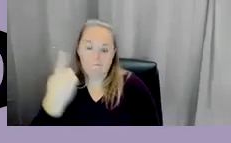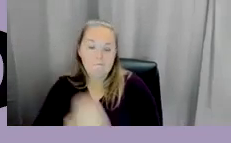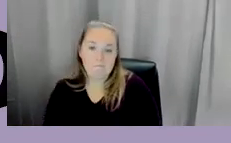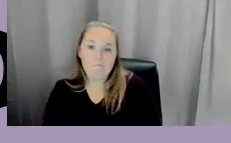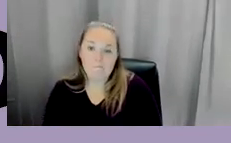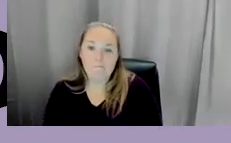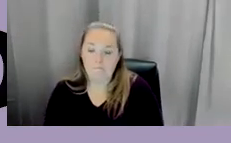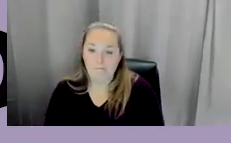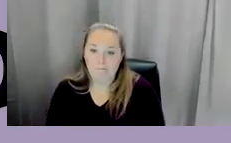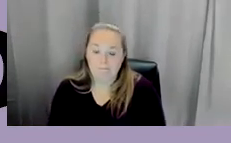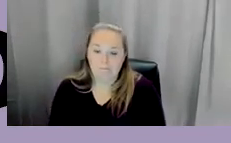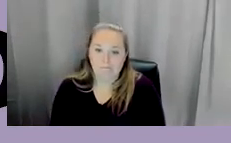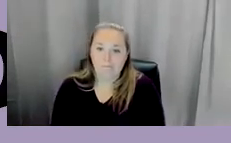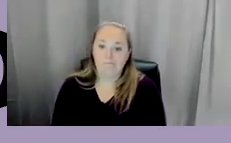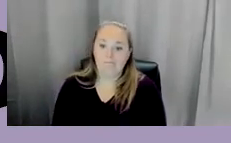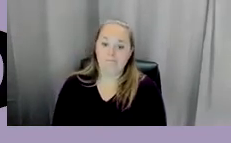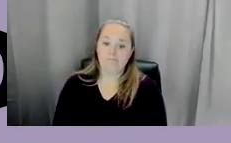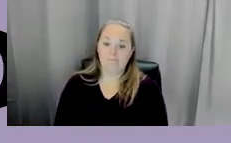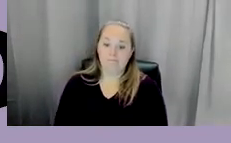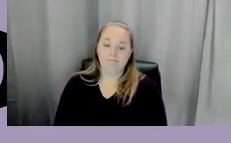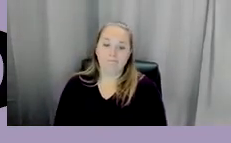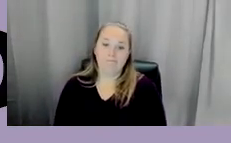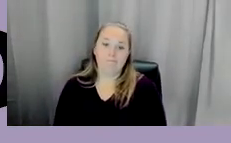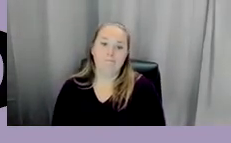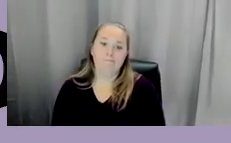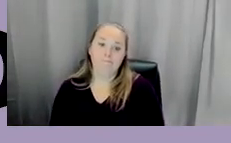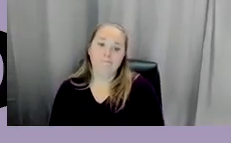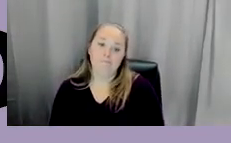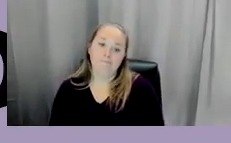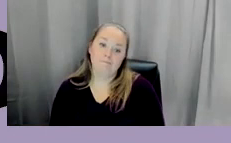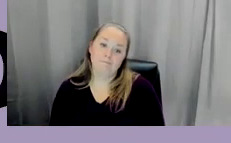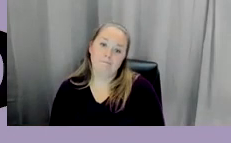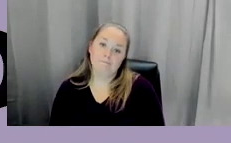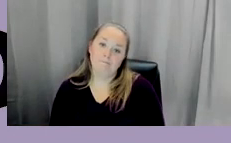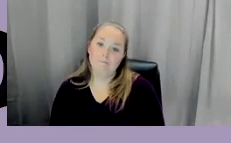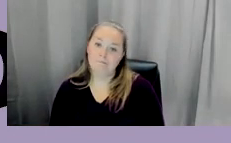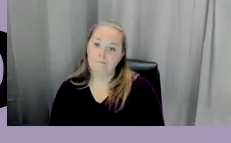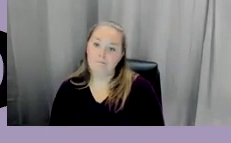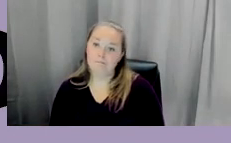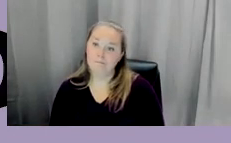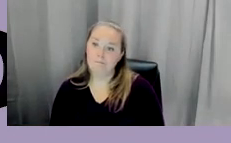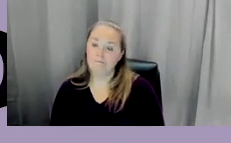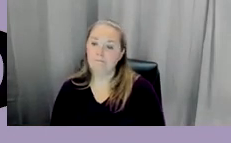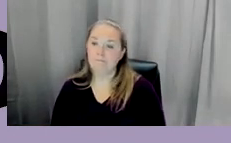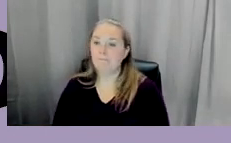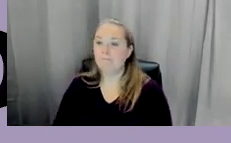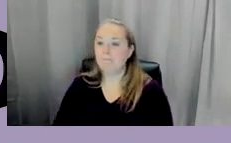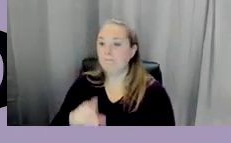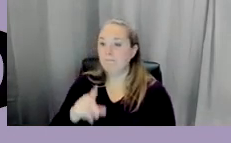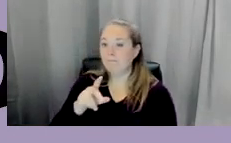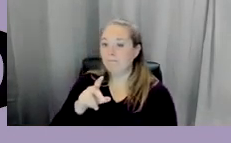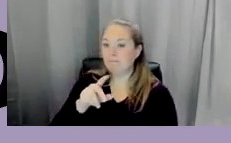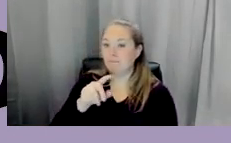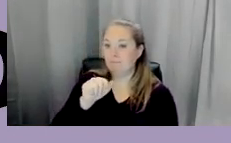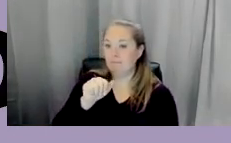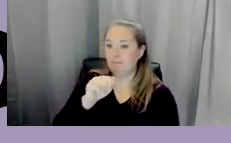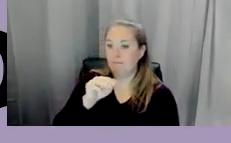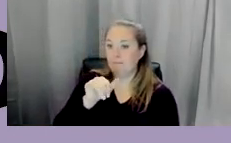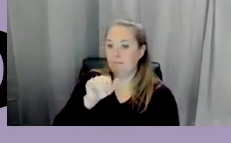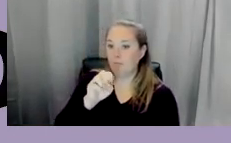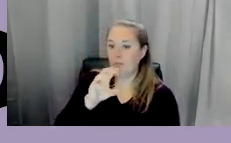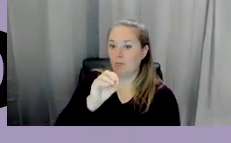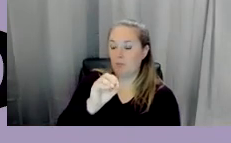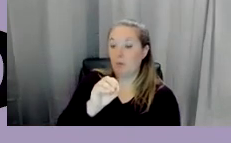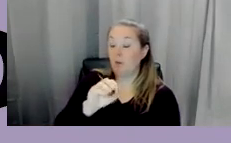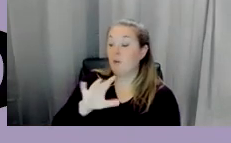ASKING APPLICANTS